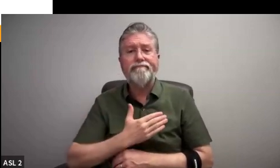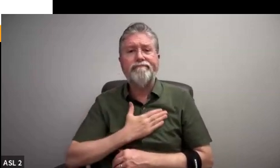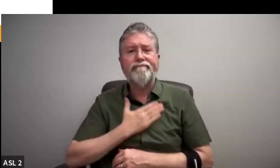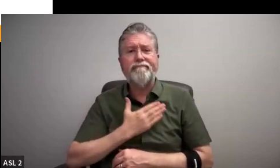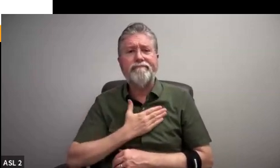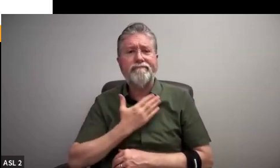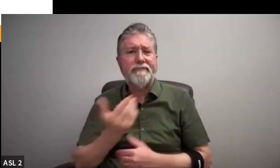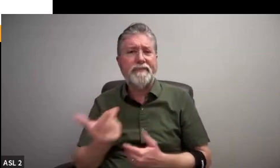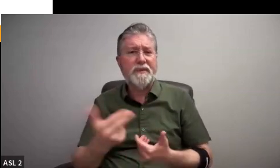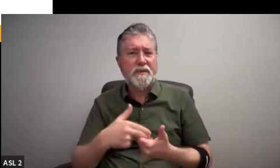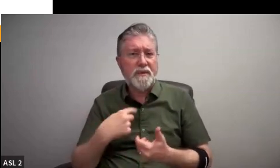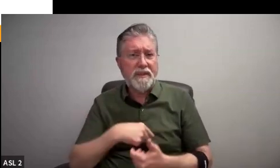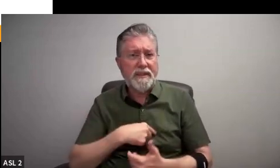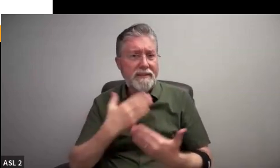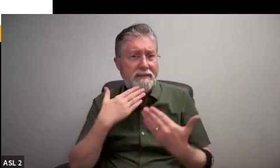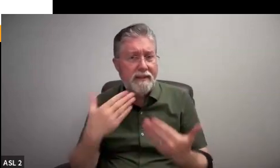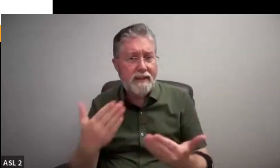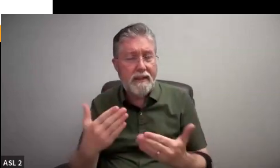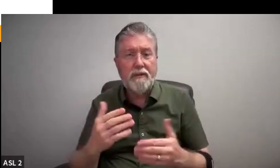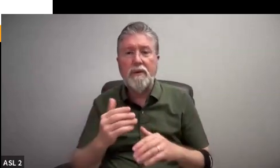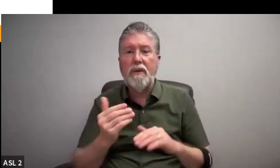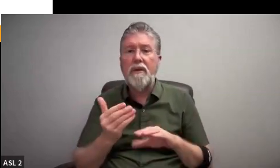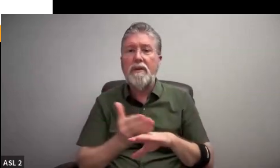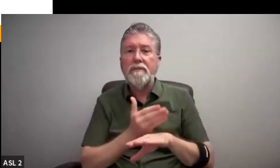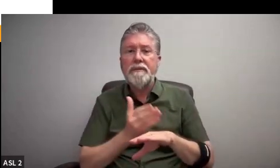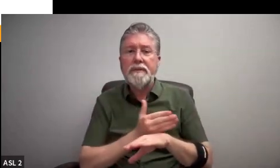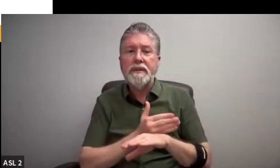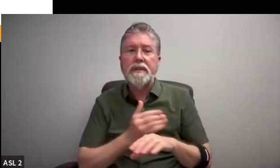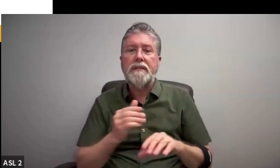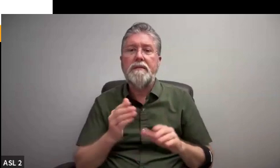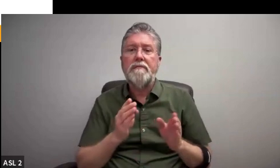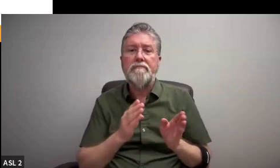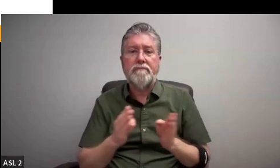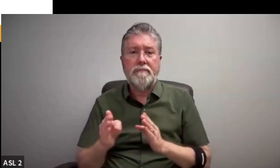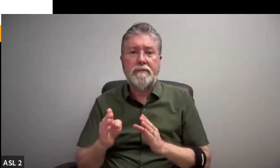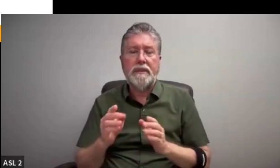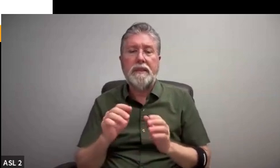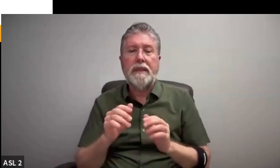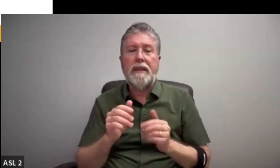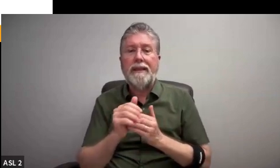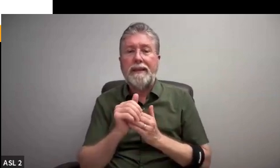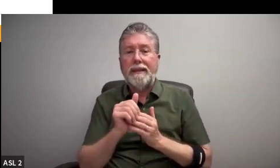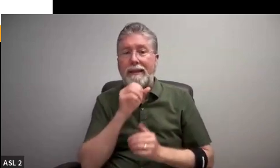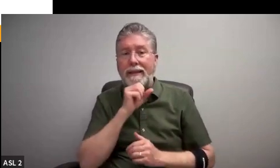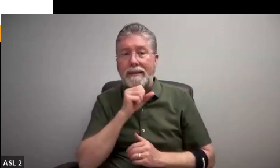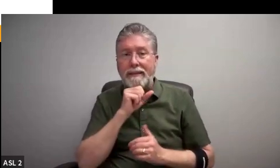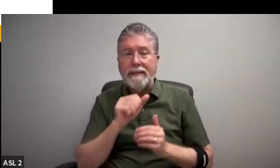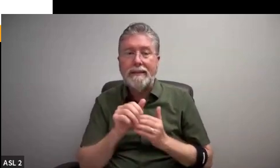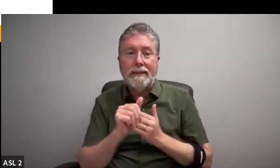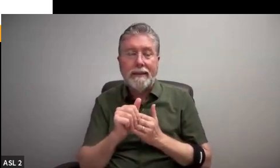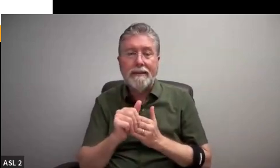the updated state plan on aging guidance and the corrective action plan process. Today's webinar